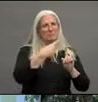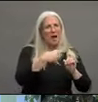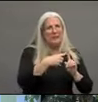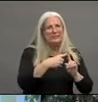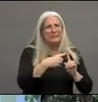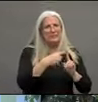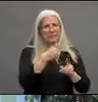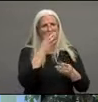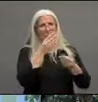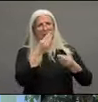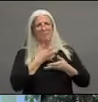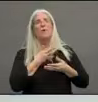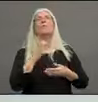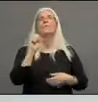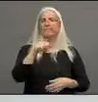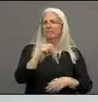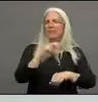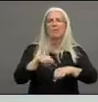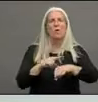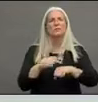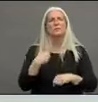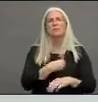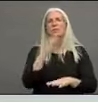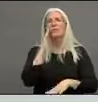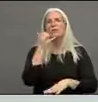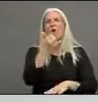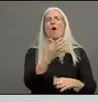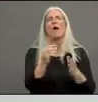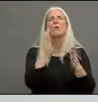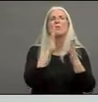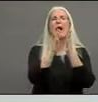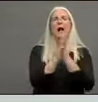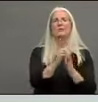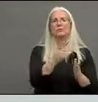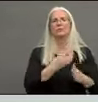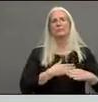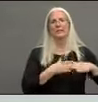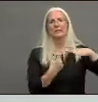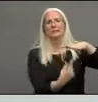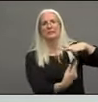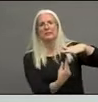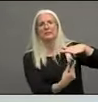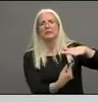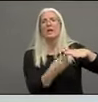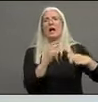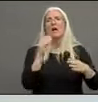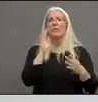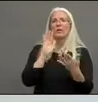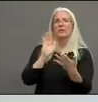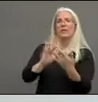course you'll reach out to your health care professional to give you recommendations on how you would proceed.